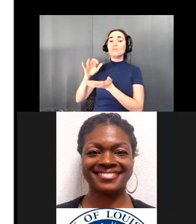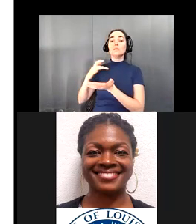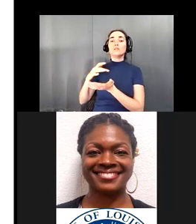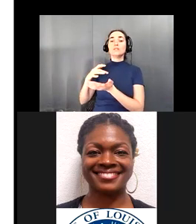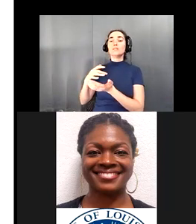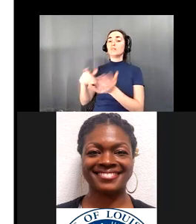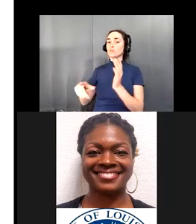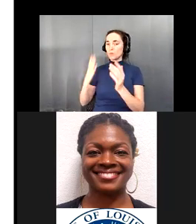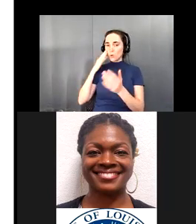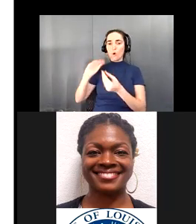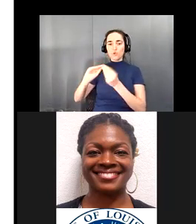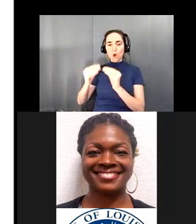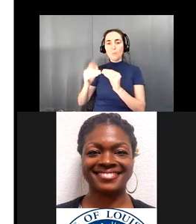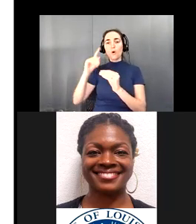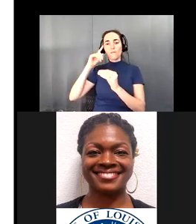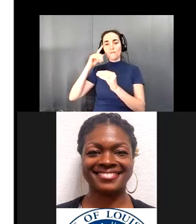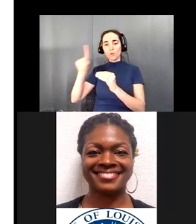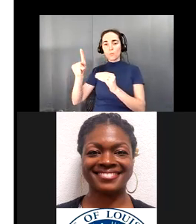everything. 16:14:31 It's unknown and the fact of why